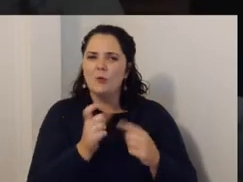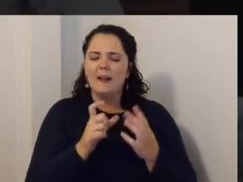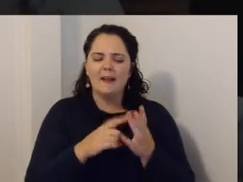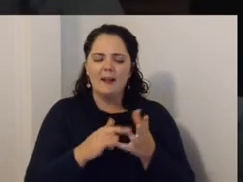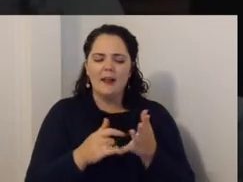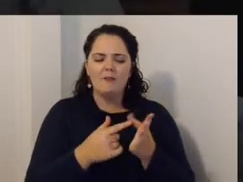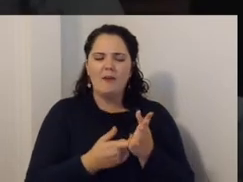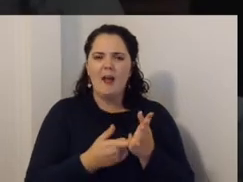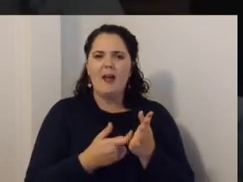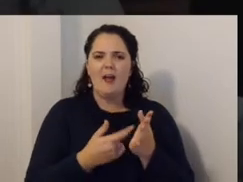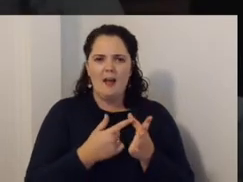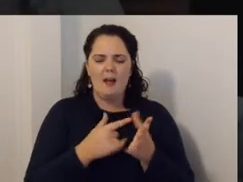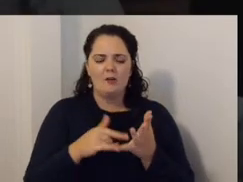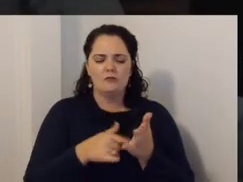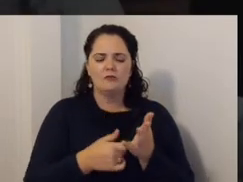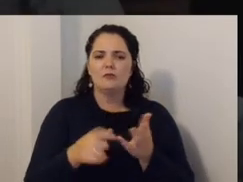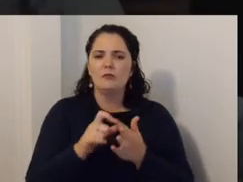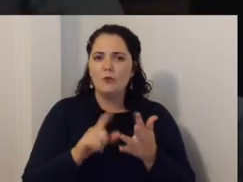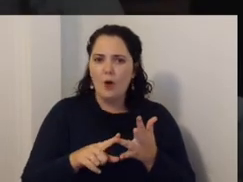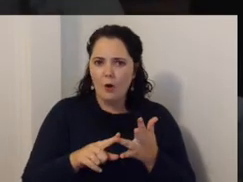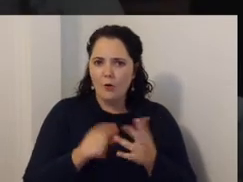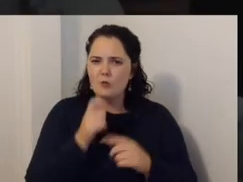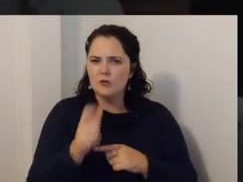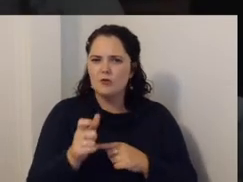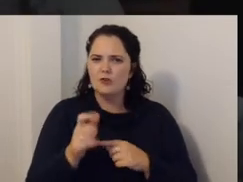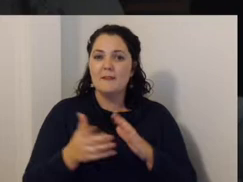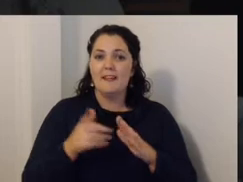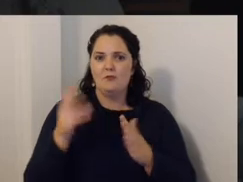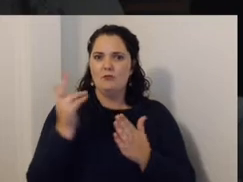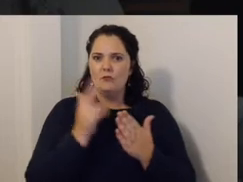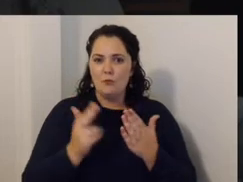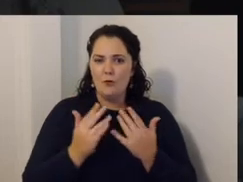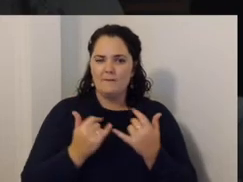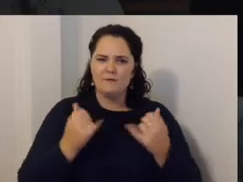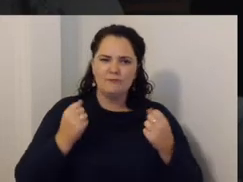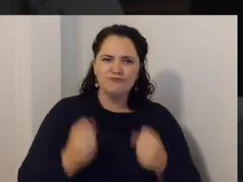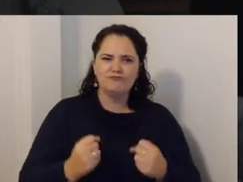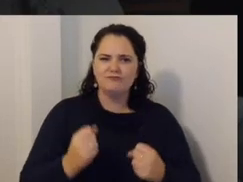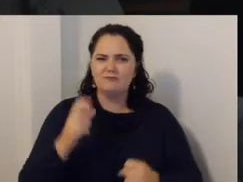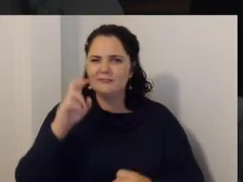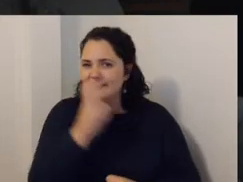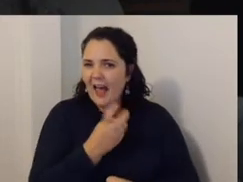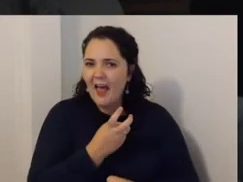very particular type of drawing character which is using intense intense deep darks and then lifting